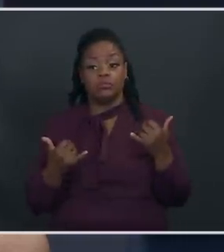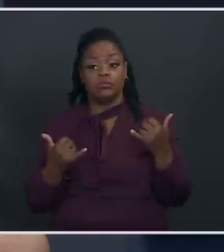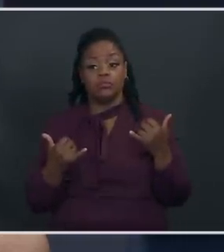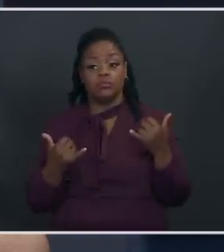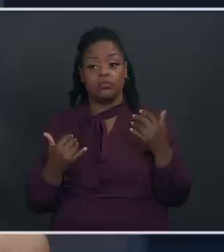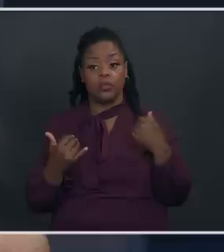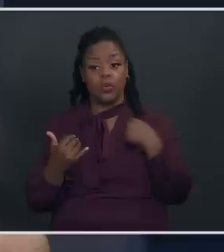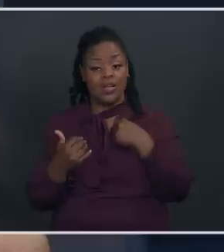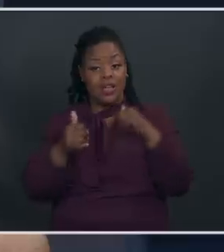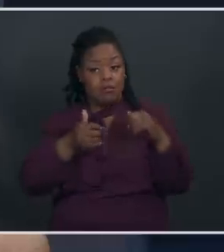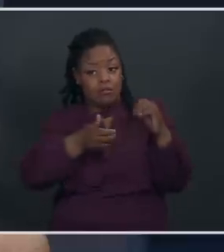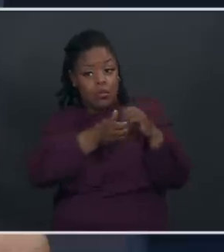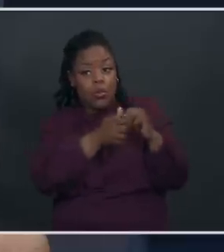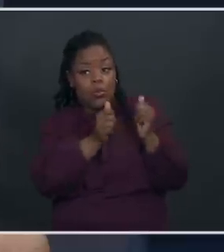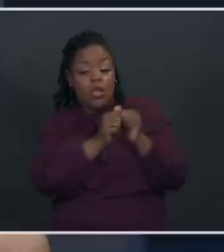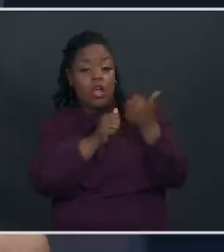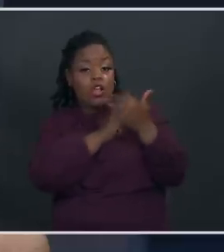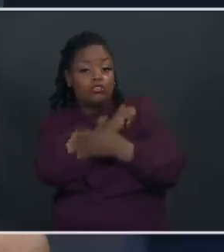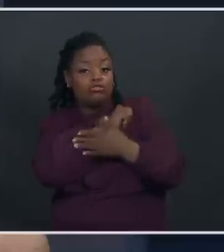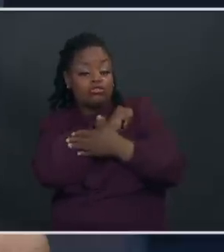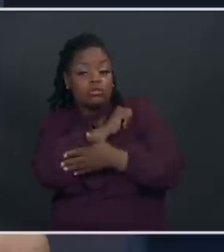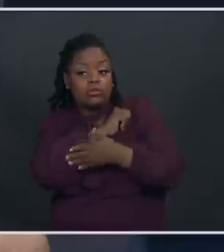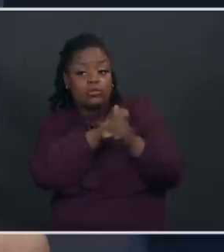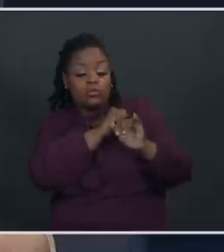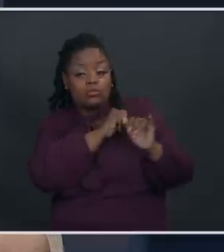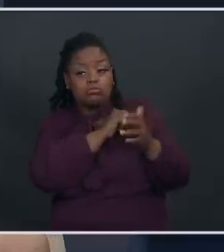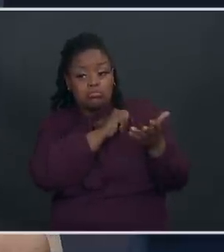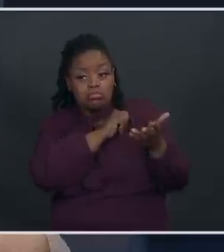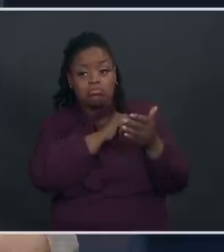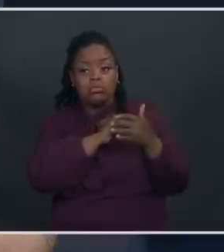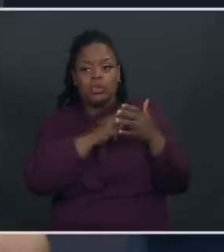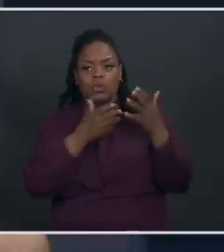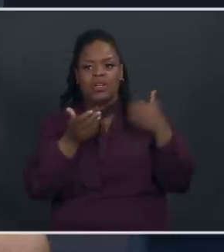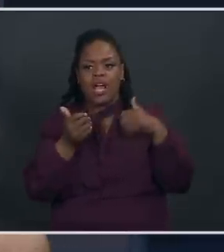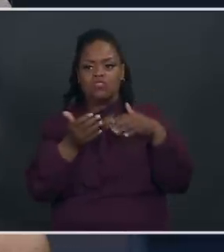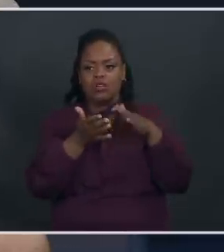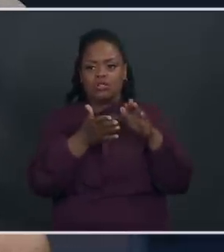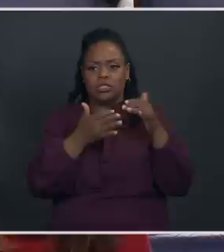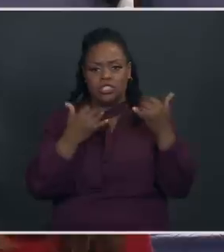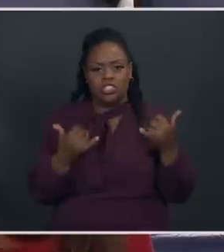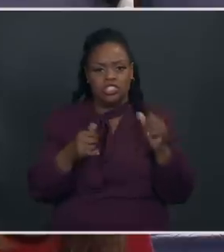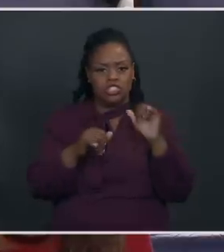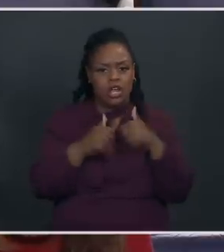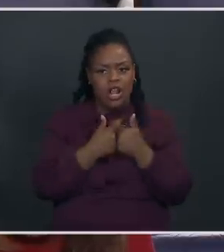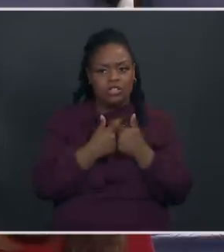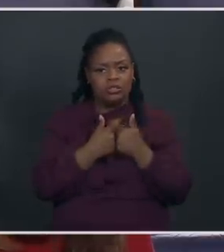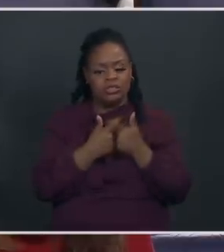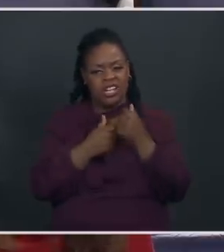and sufficient to address the challenge internationally. The Press: And just a follow-up on that, perhaps, for Secretary Kerry: